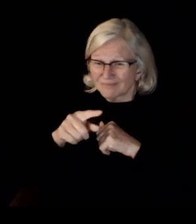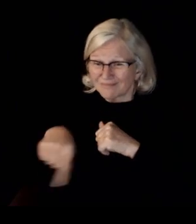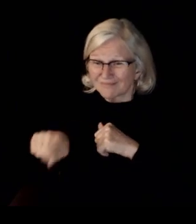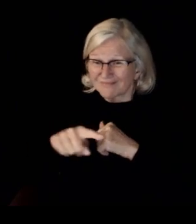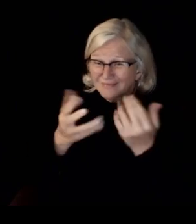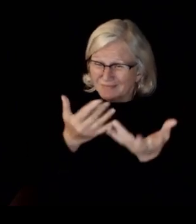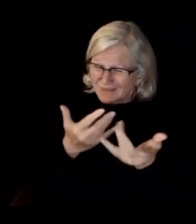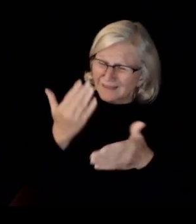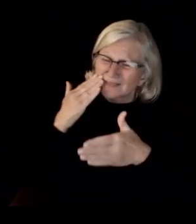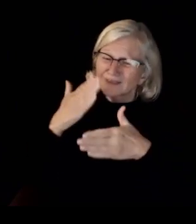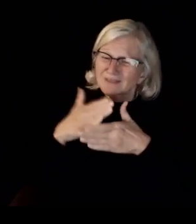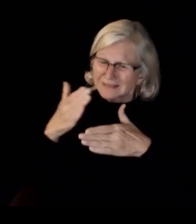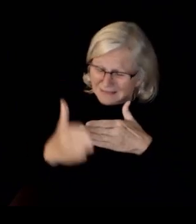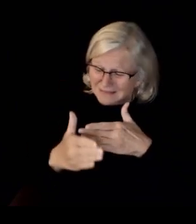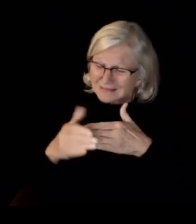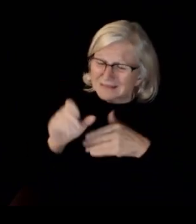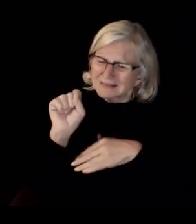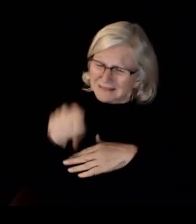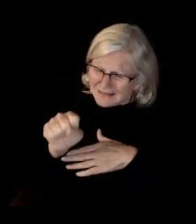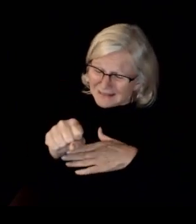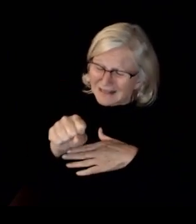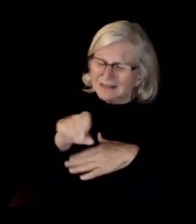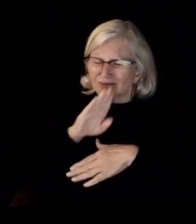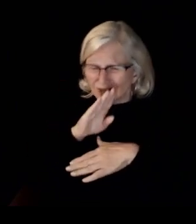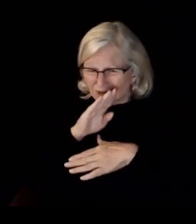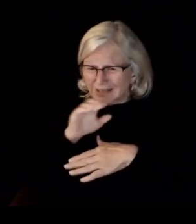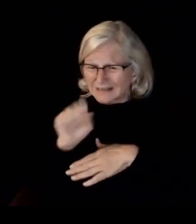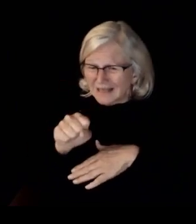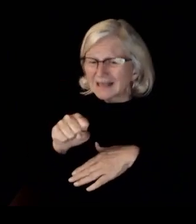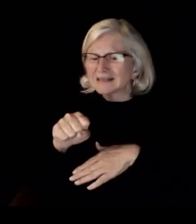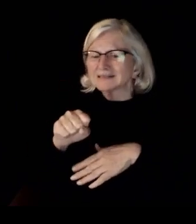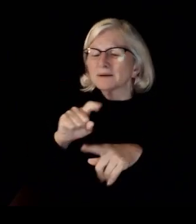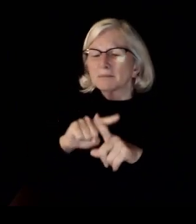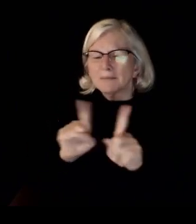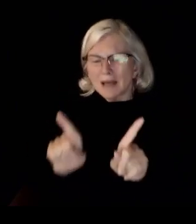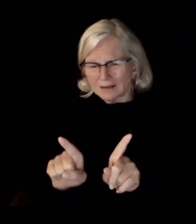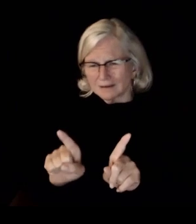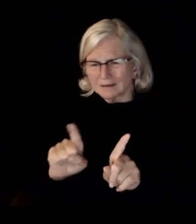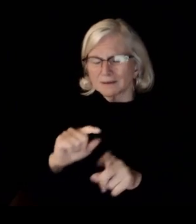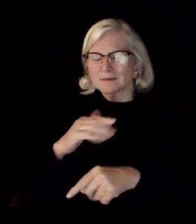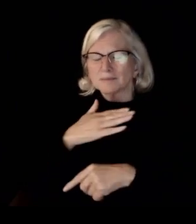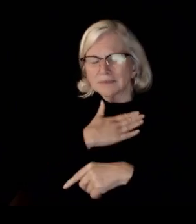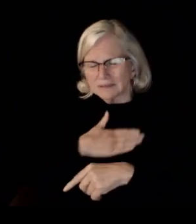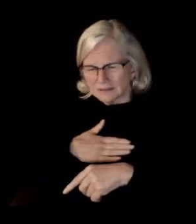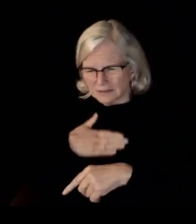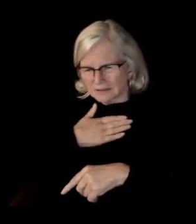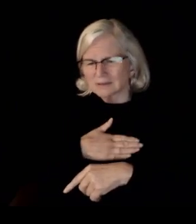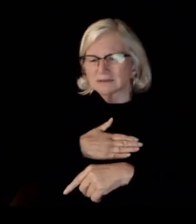to isolate yourself while you're waiting for your results because that is going to make